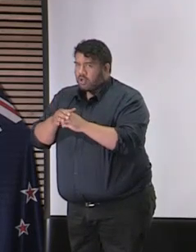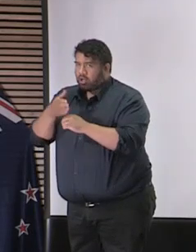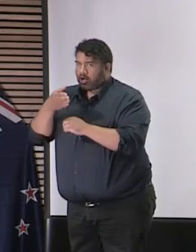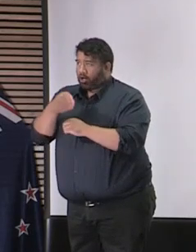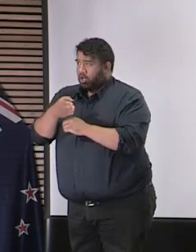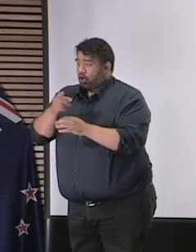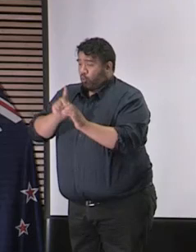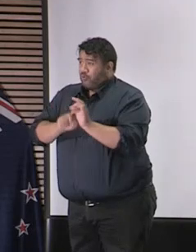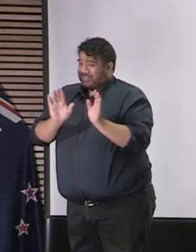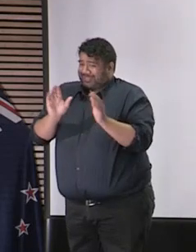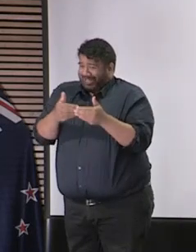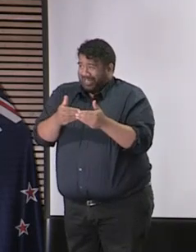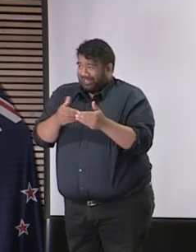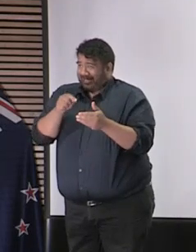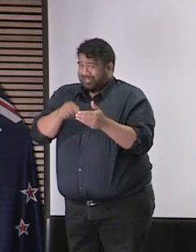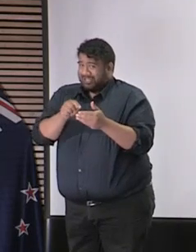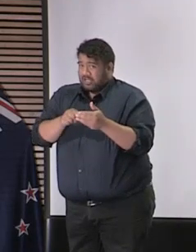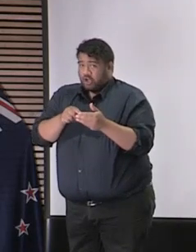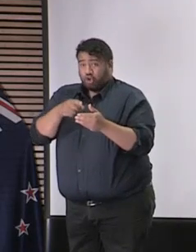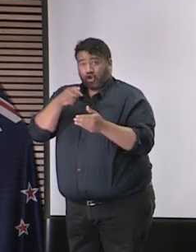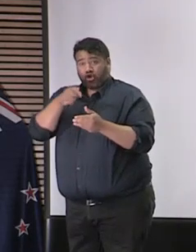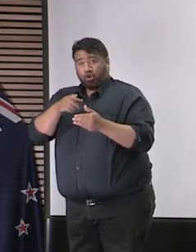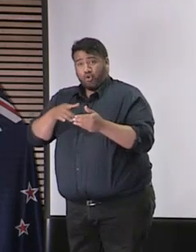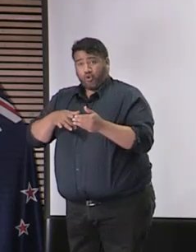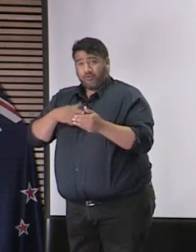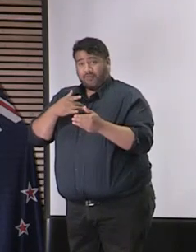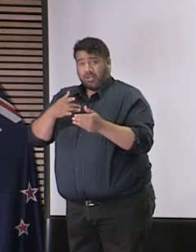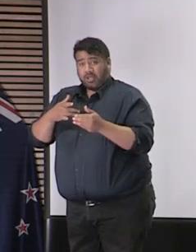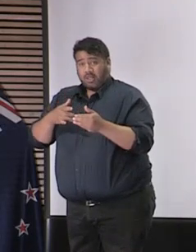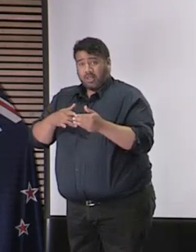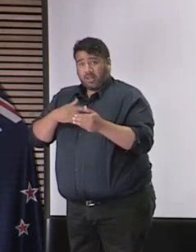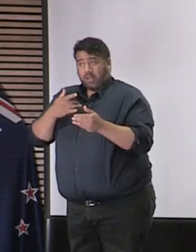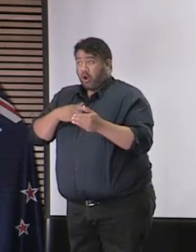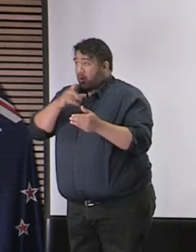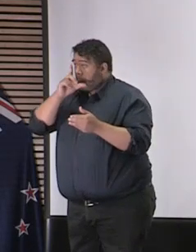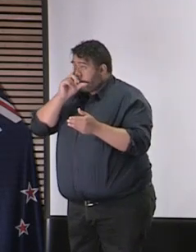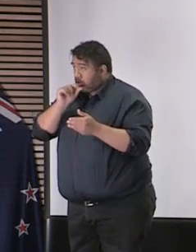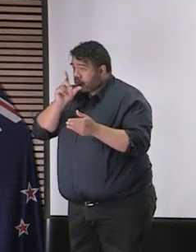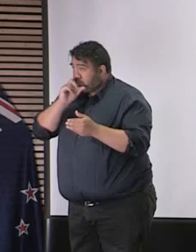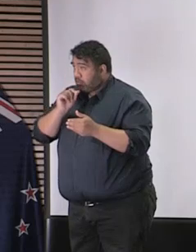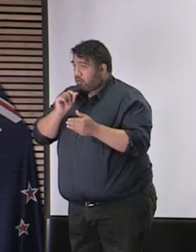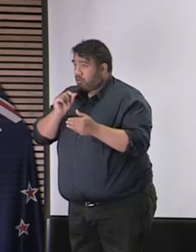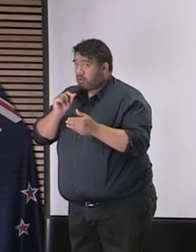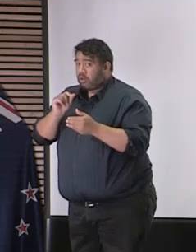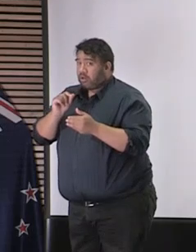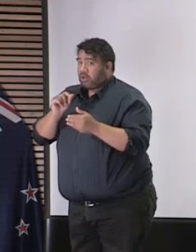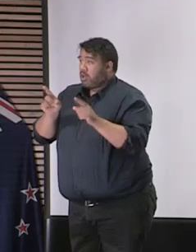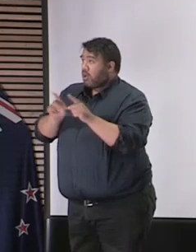considering - are youering more on the side of are you erring more on the side of